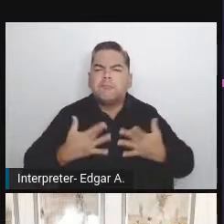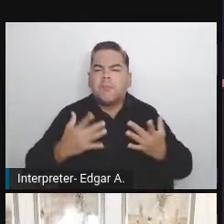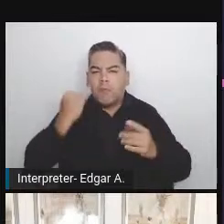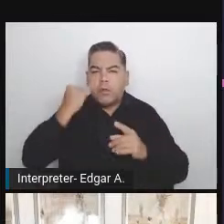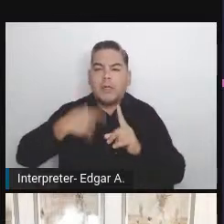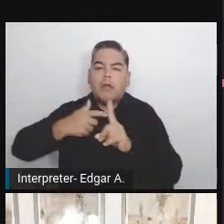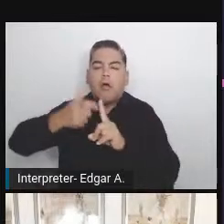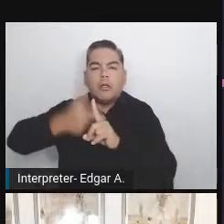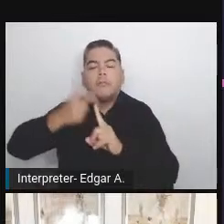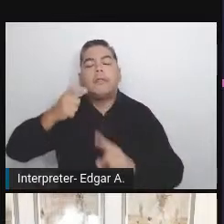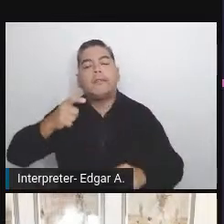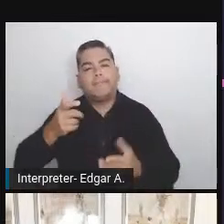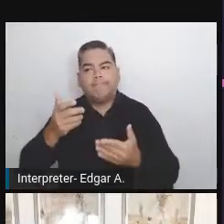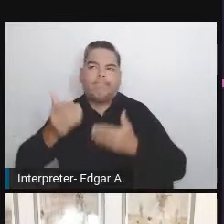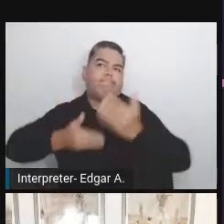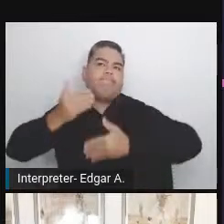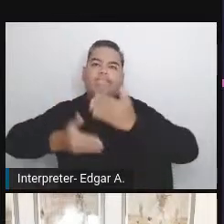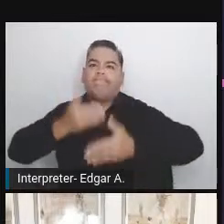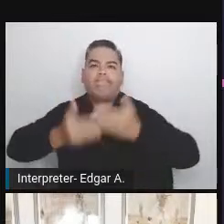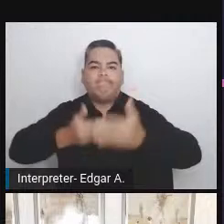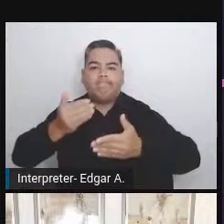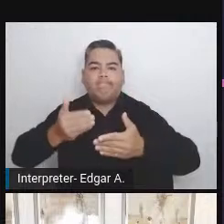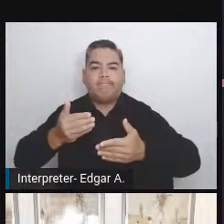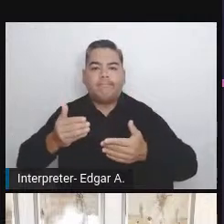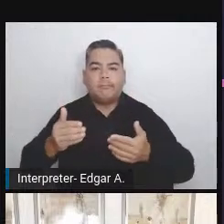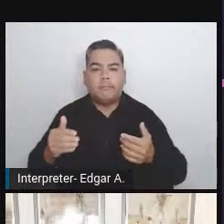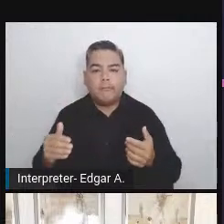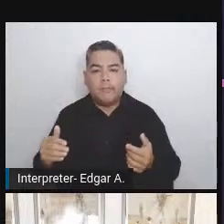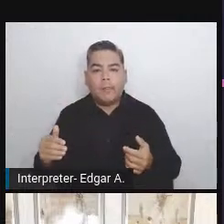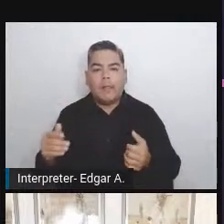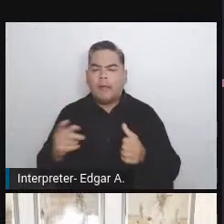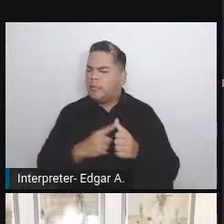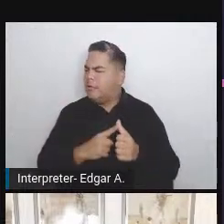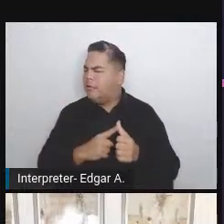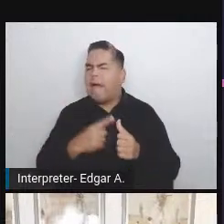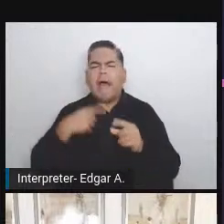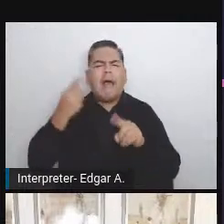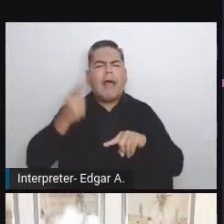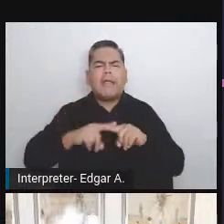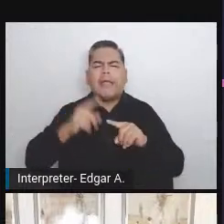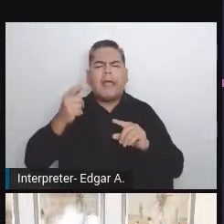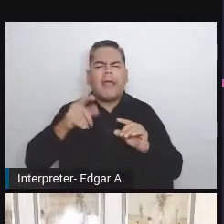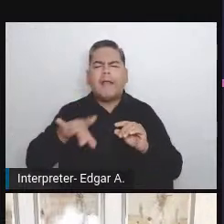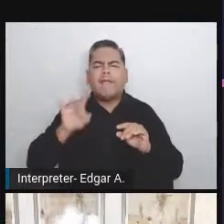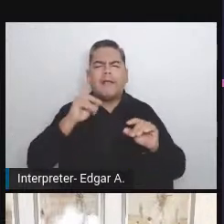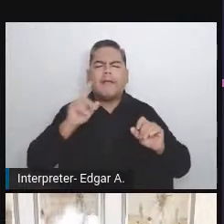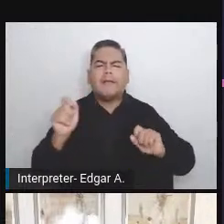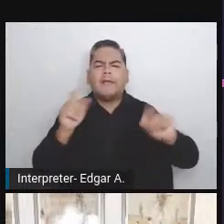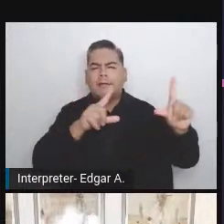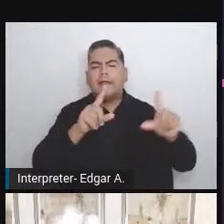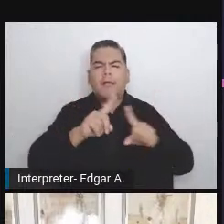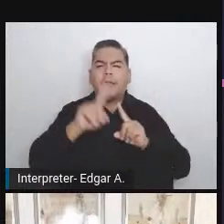So what are the biggest pros of automating accessibility testing? First of all